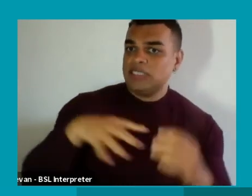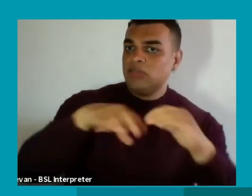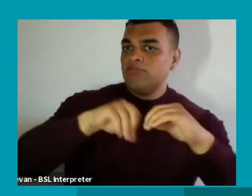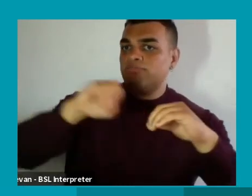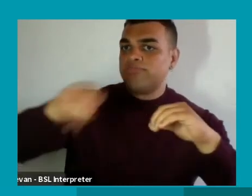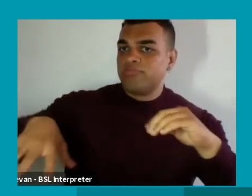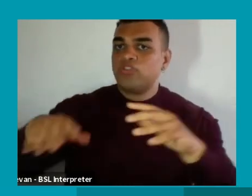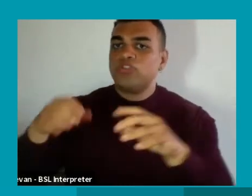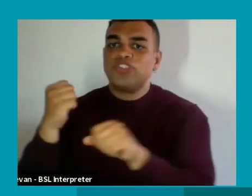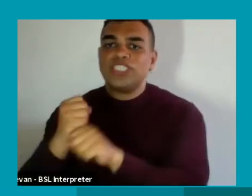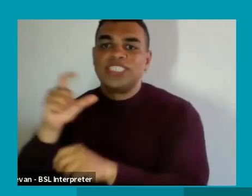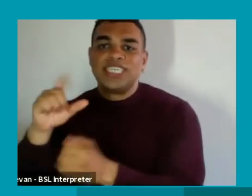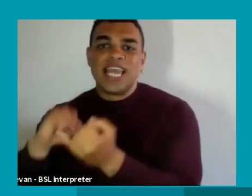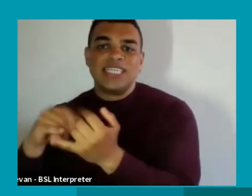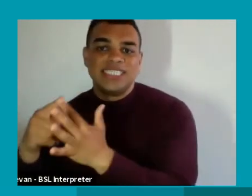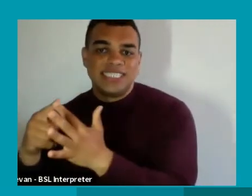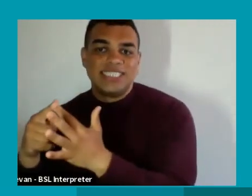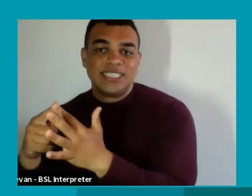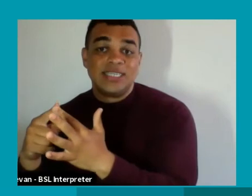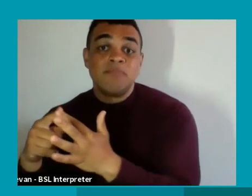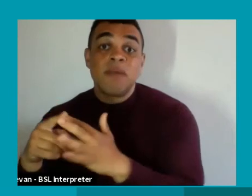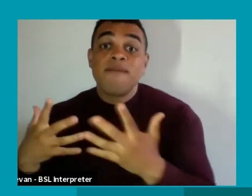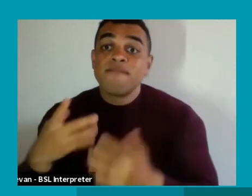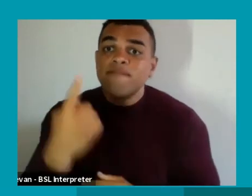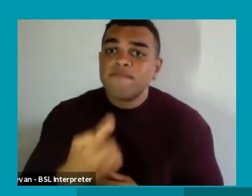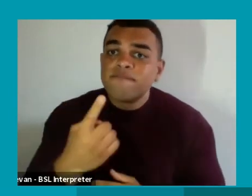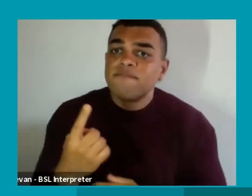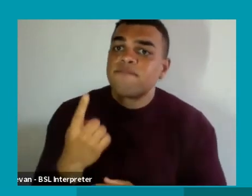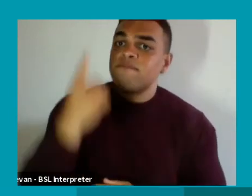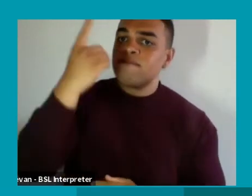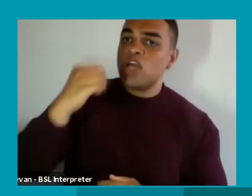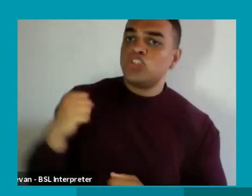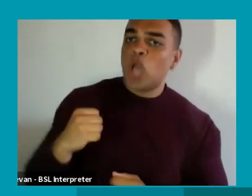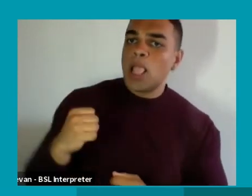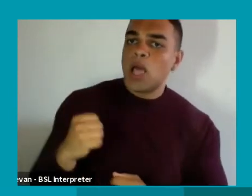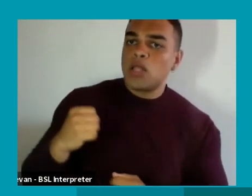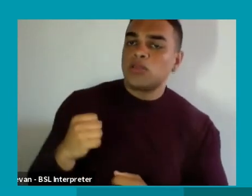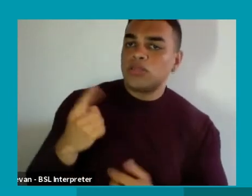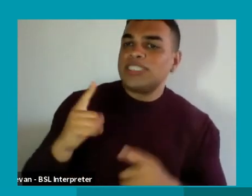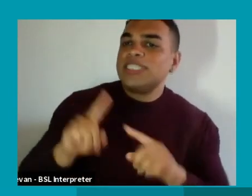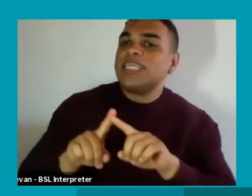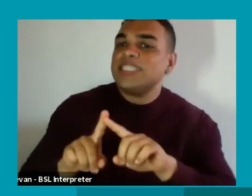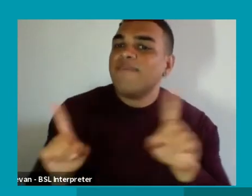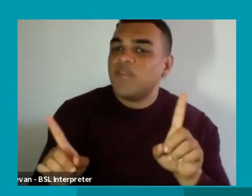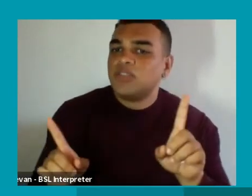then there's a different sort of secondary level education result that you might have so, but the but the rule is kind of the same.